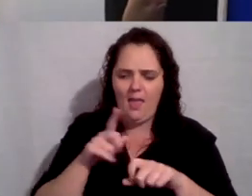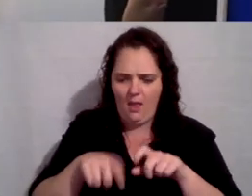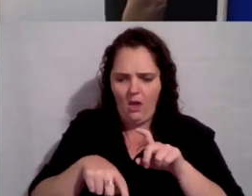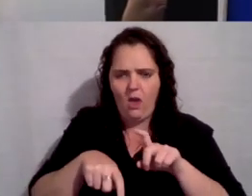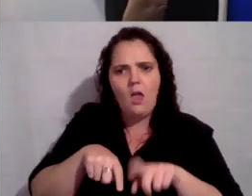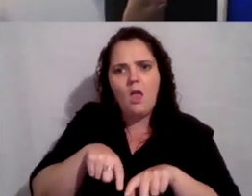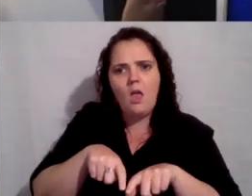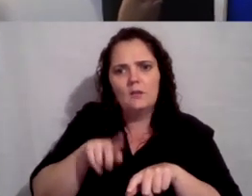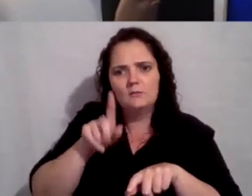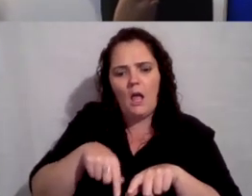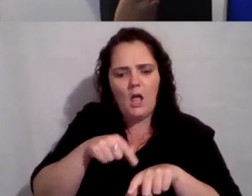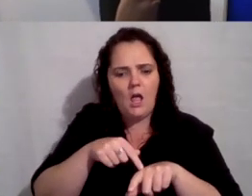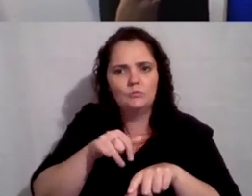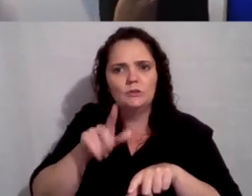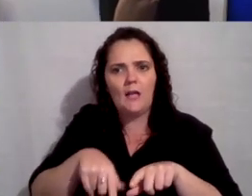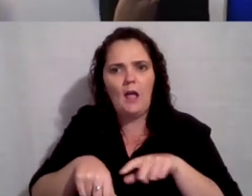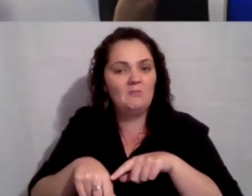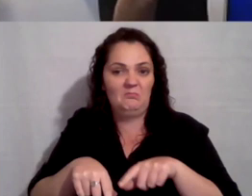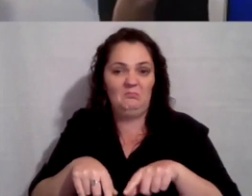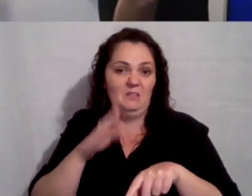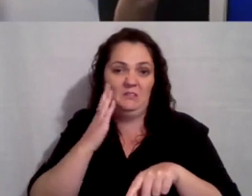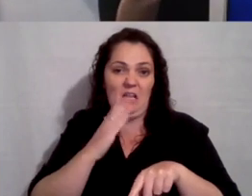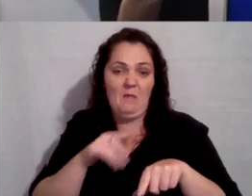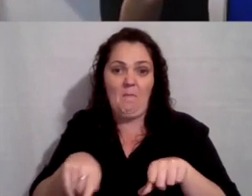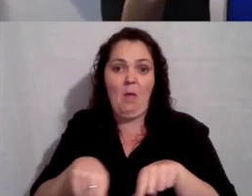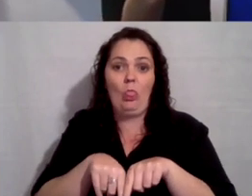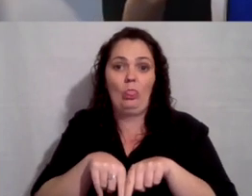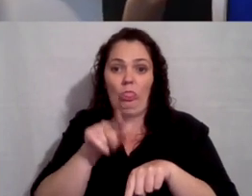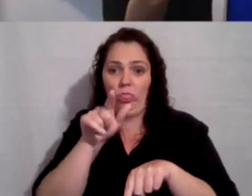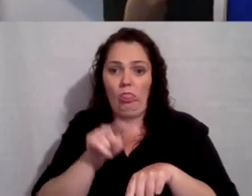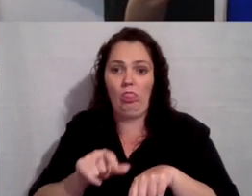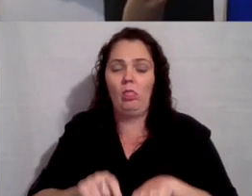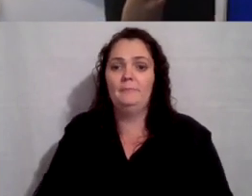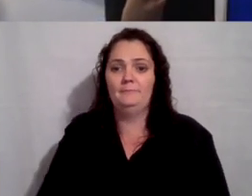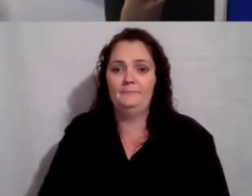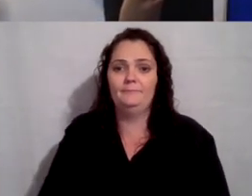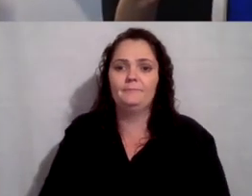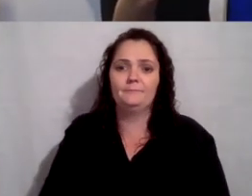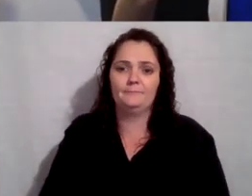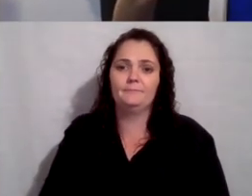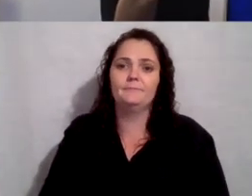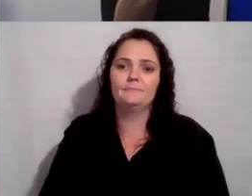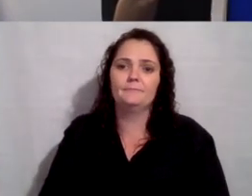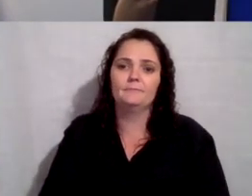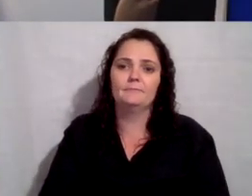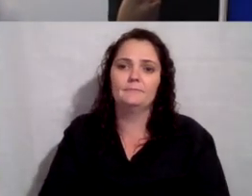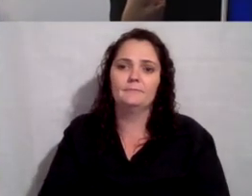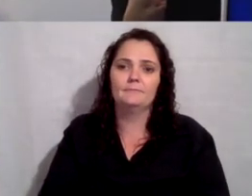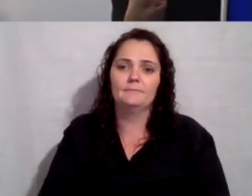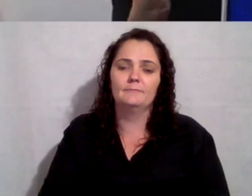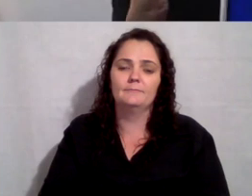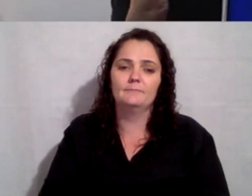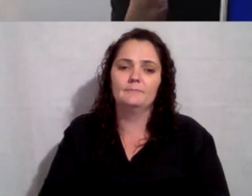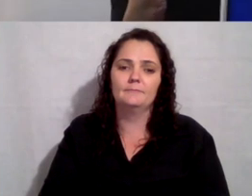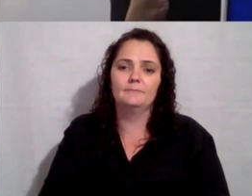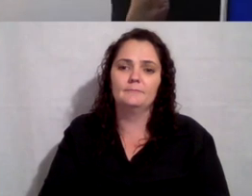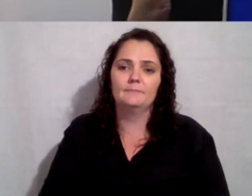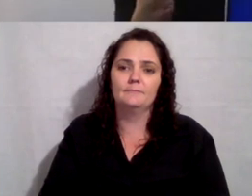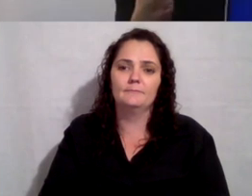ends, I'm just going to go overall into the shape